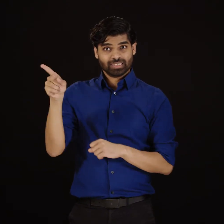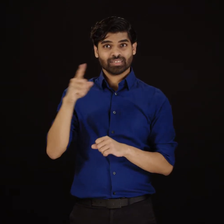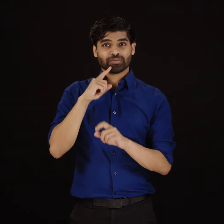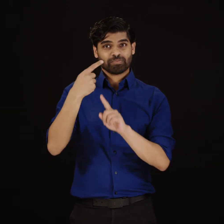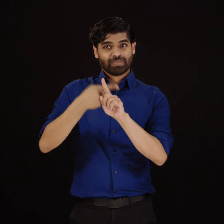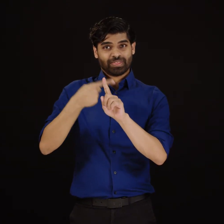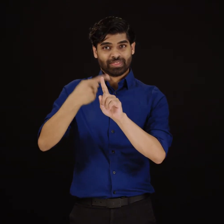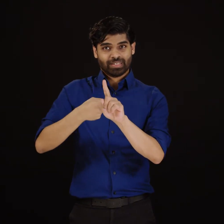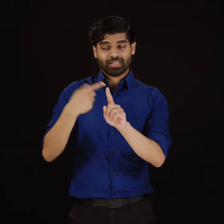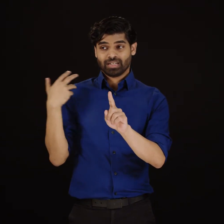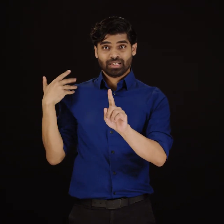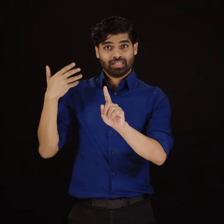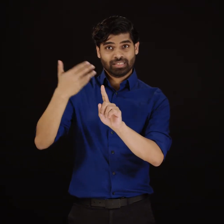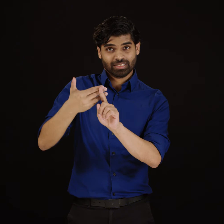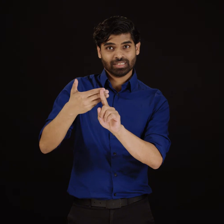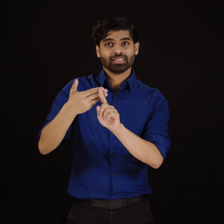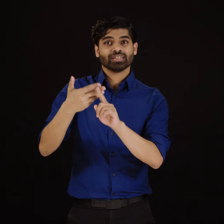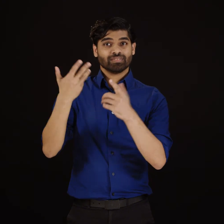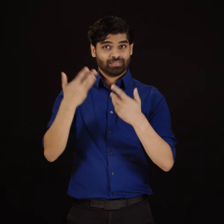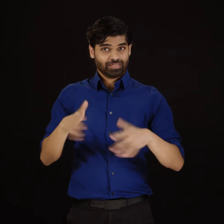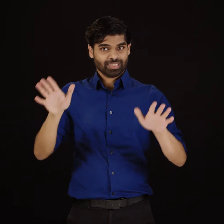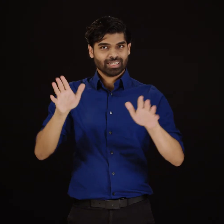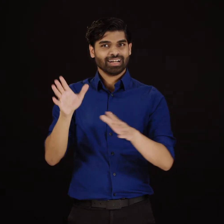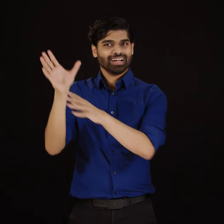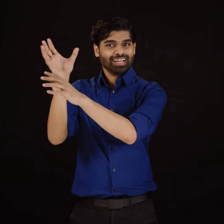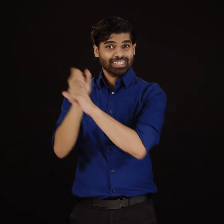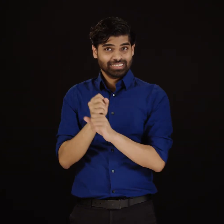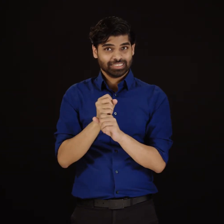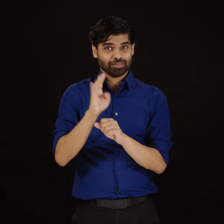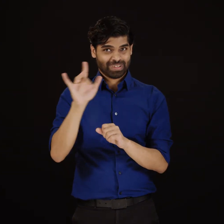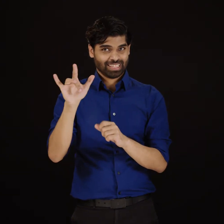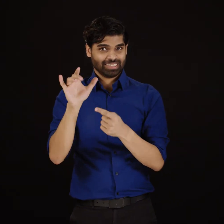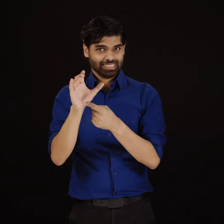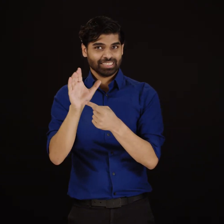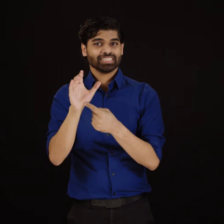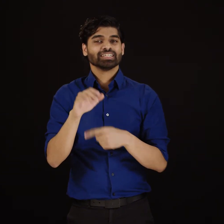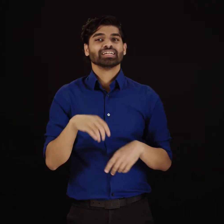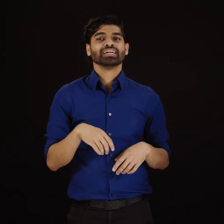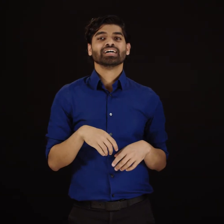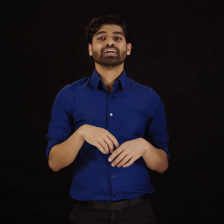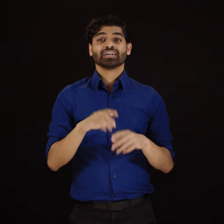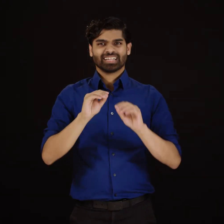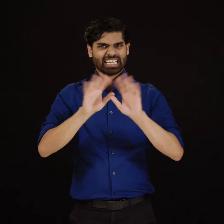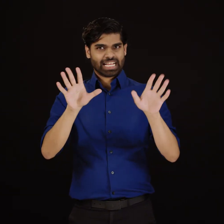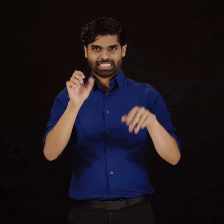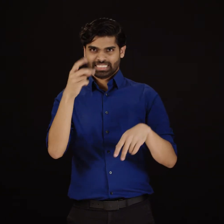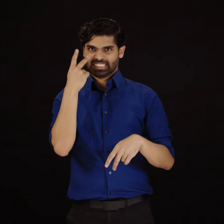charges for the next month, as well as any additional non-recurring charges that have been accumulated for the